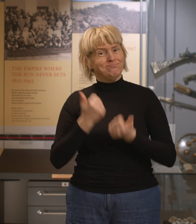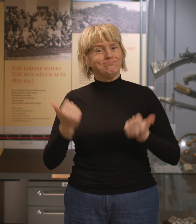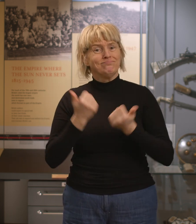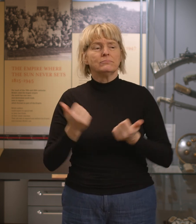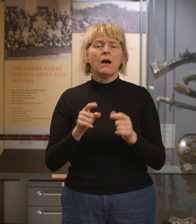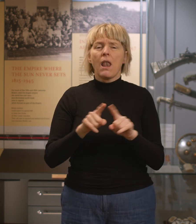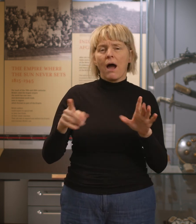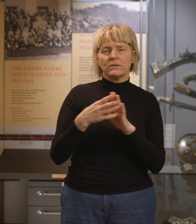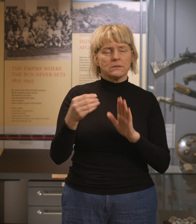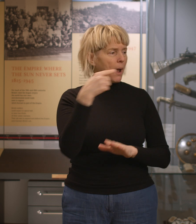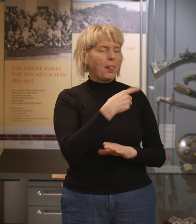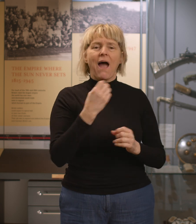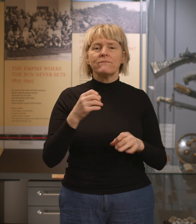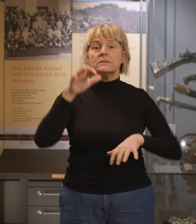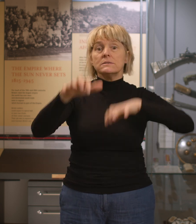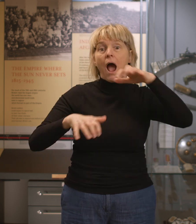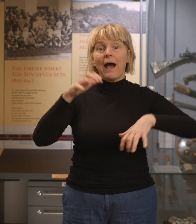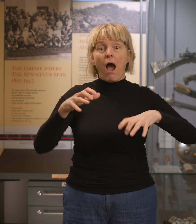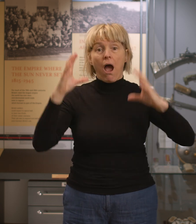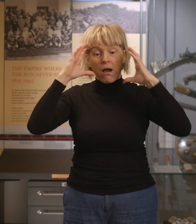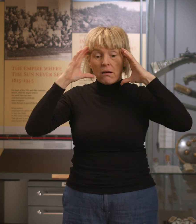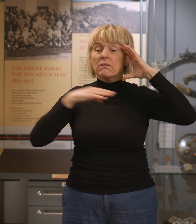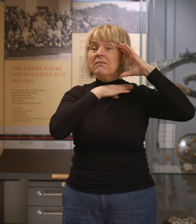considered to be acceptable at their time of creation.